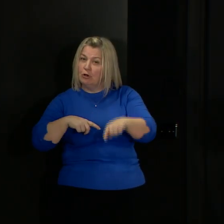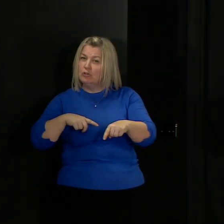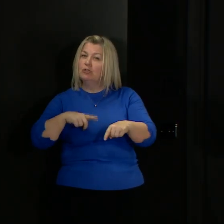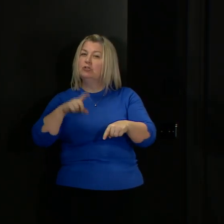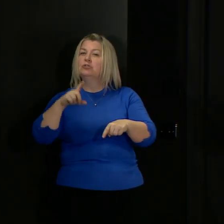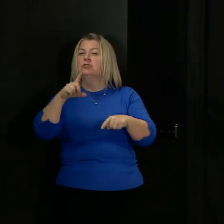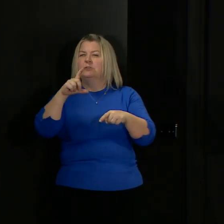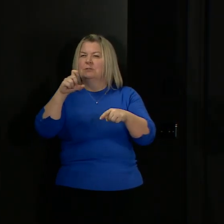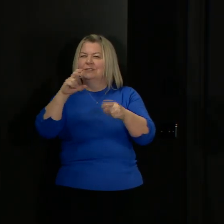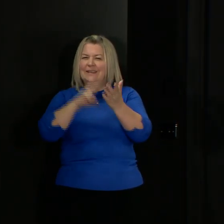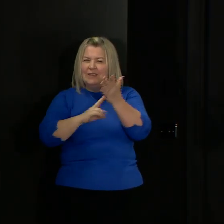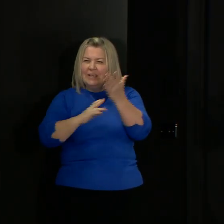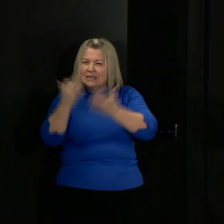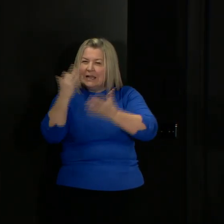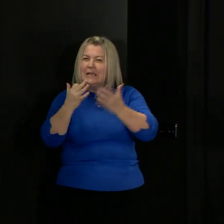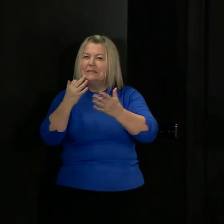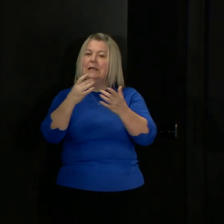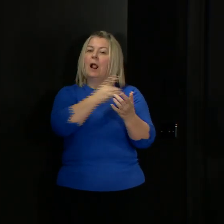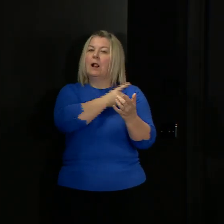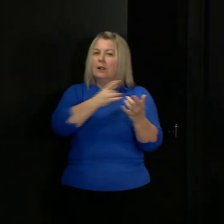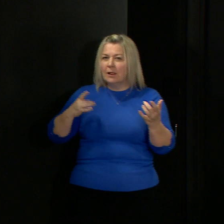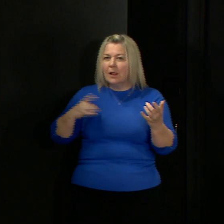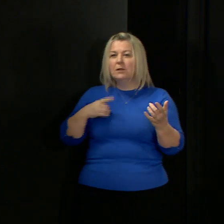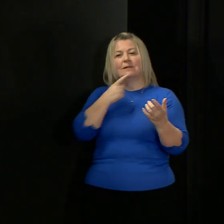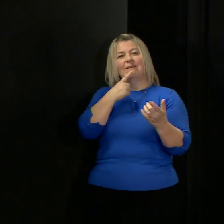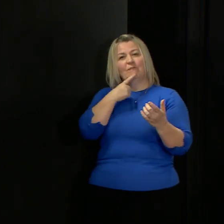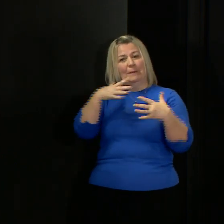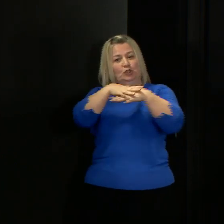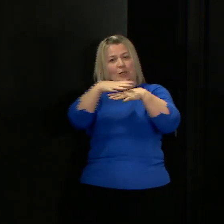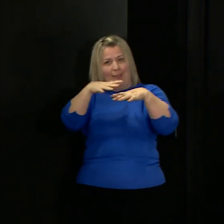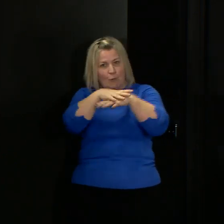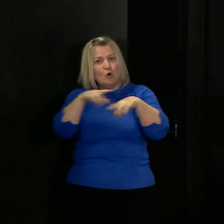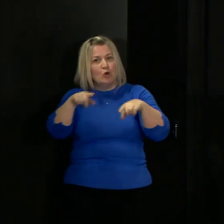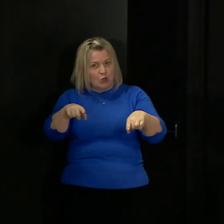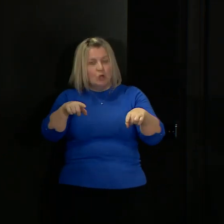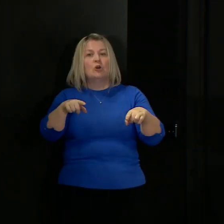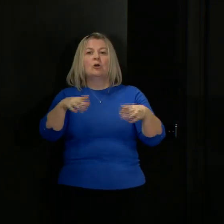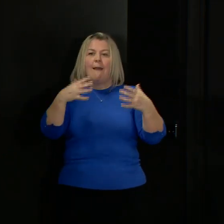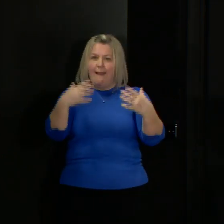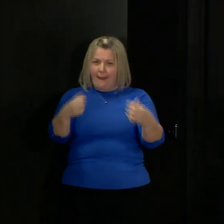network we have Scottish units who are within that process sharing their data